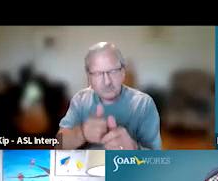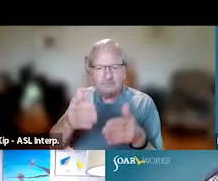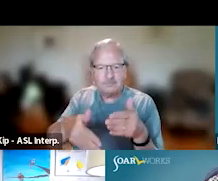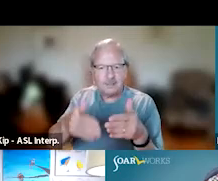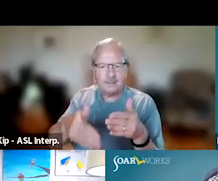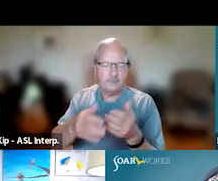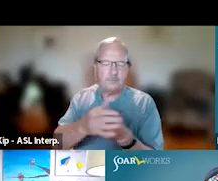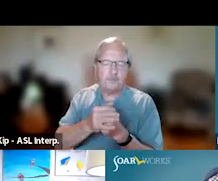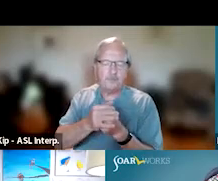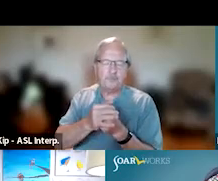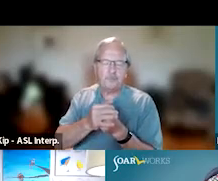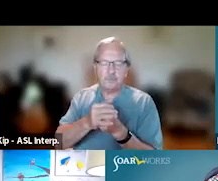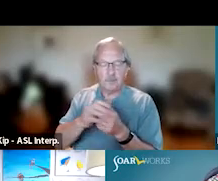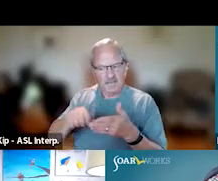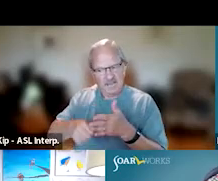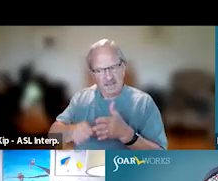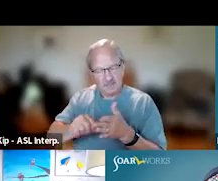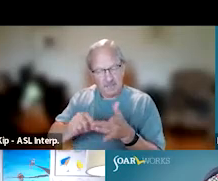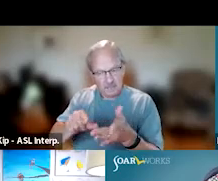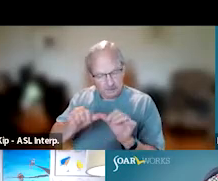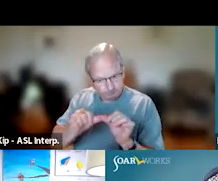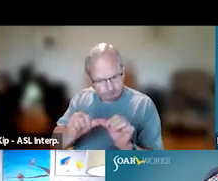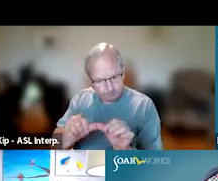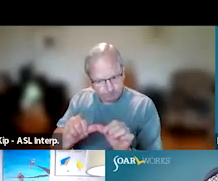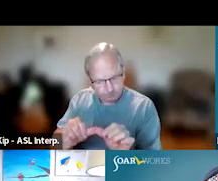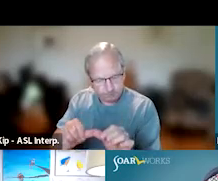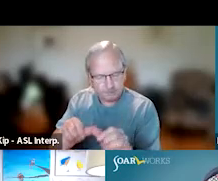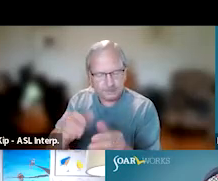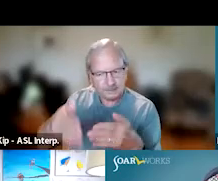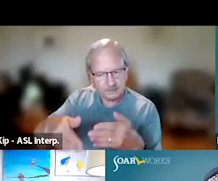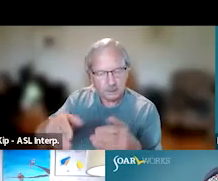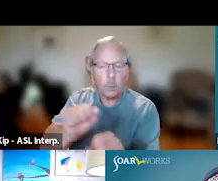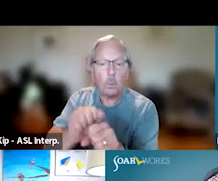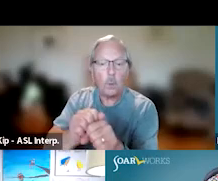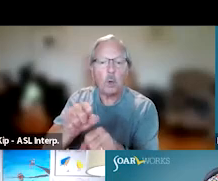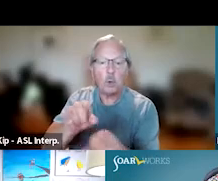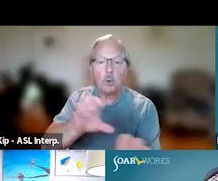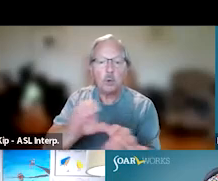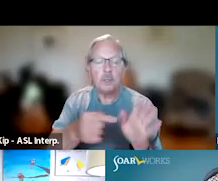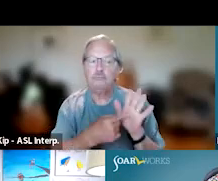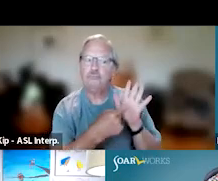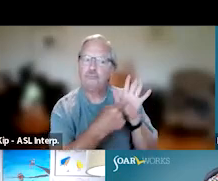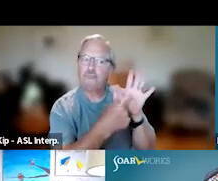the importance of continuing to keep track of the great work that you're doing to show that this model is effective,